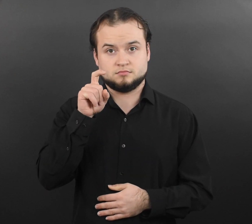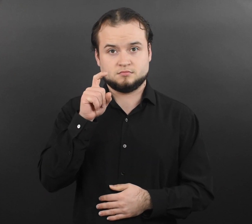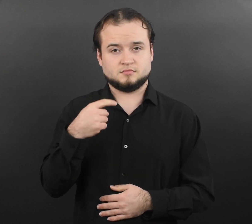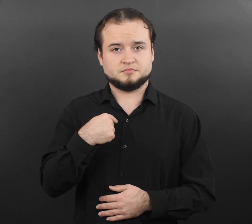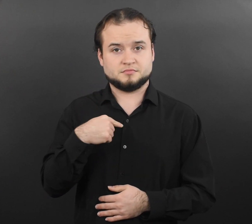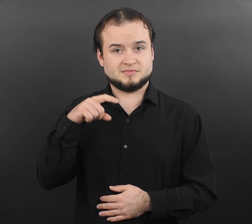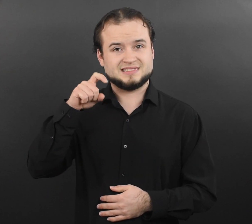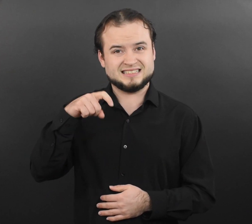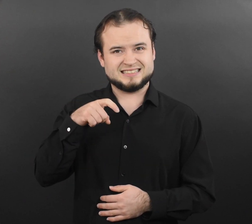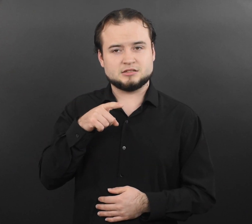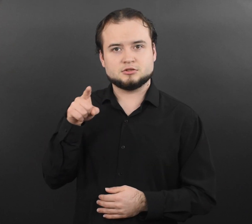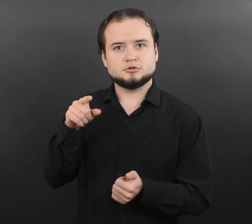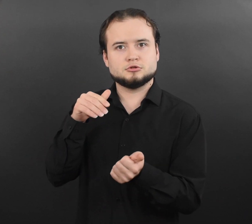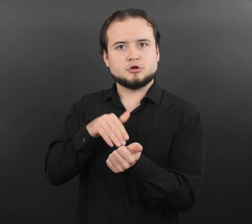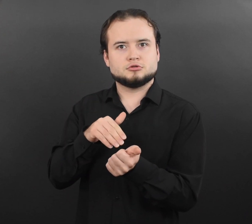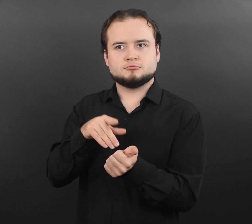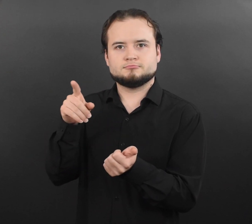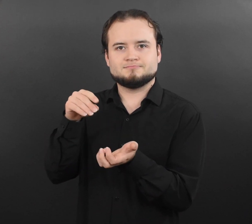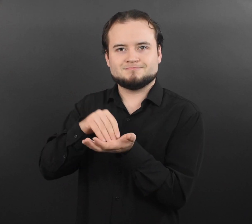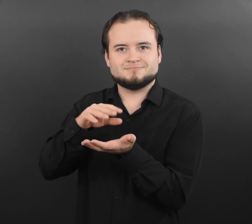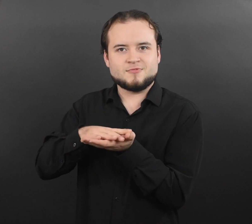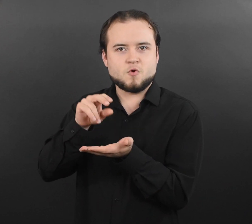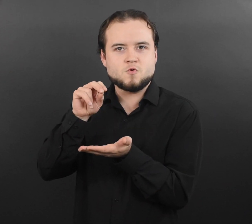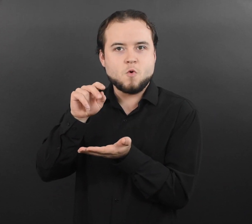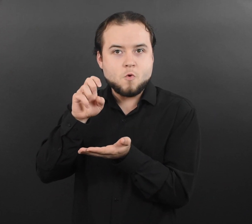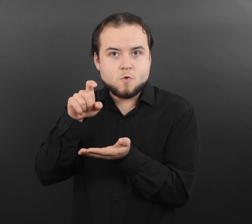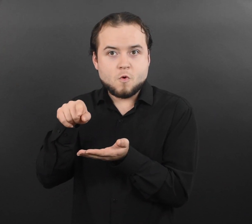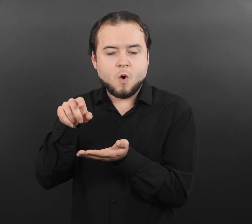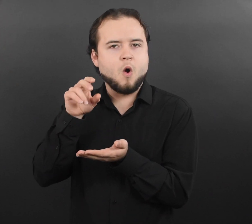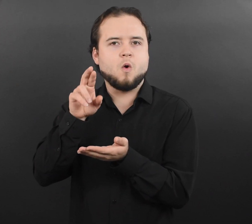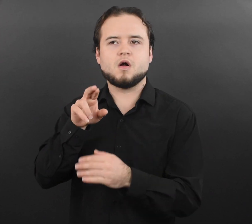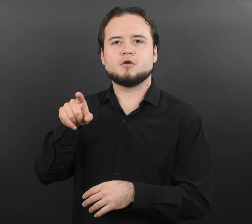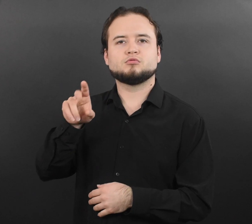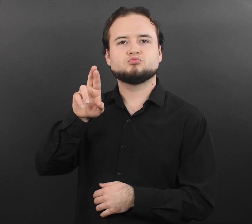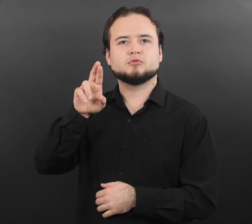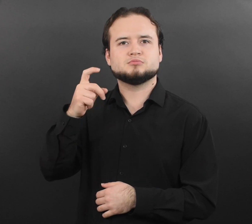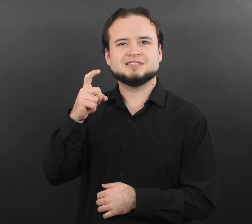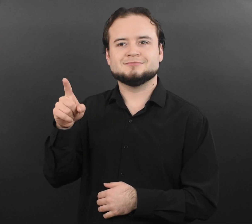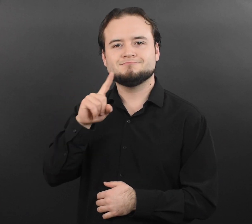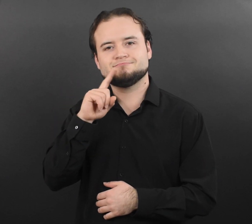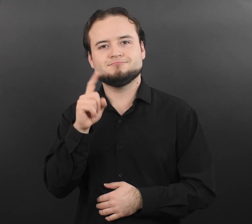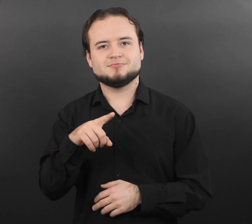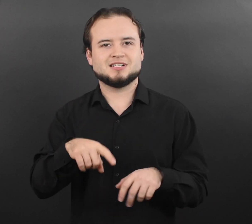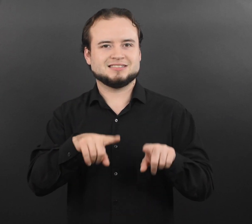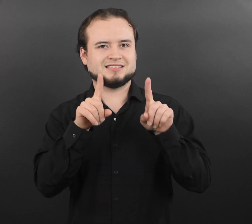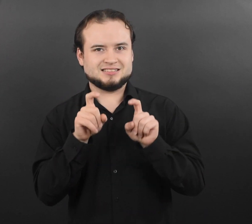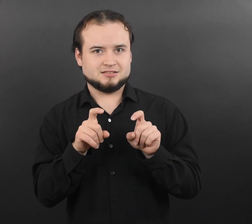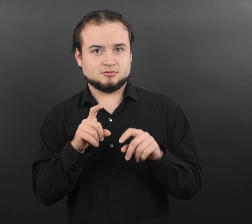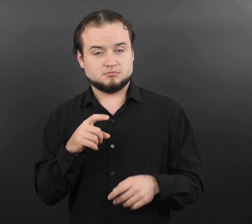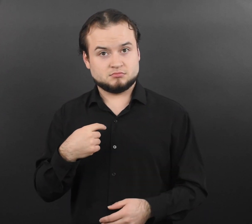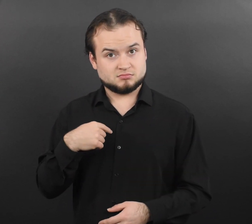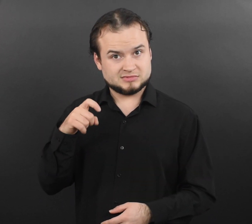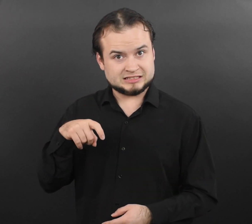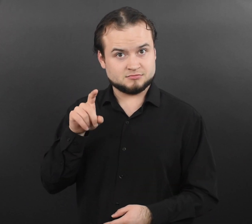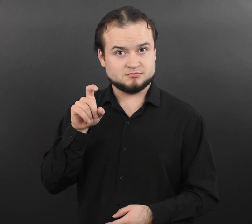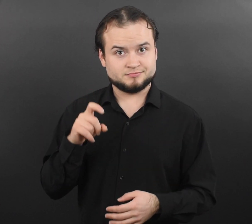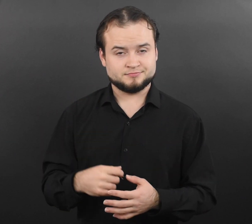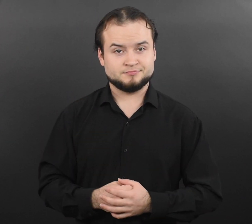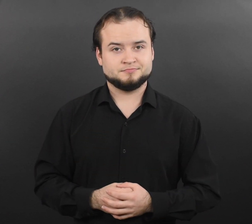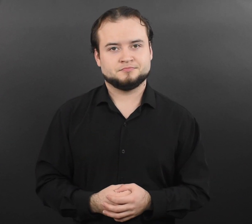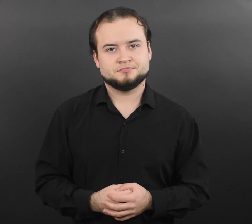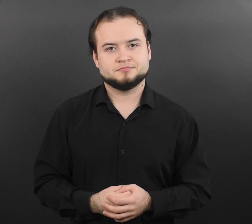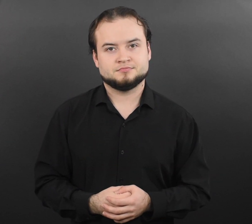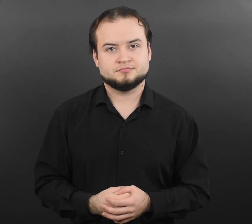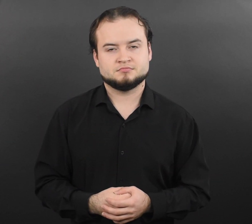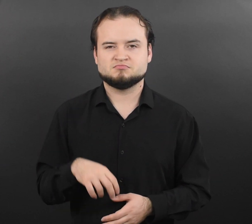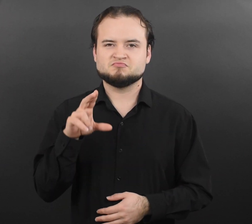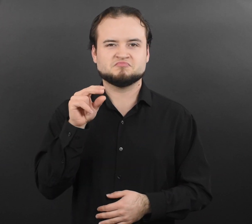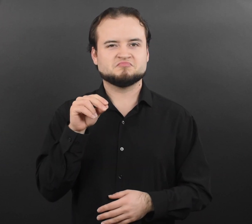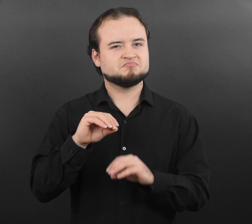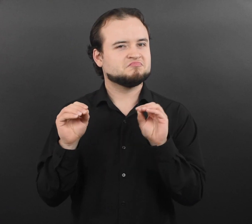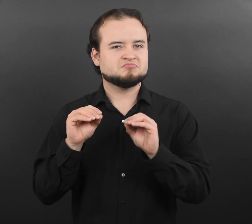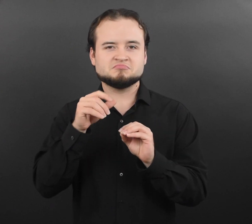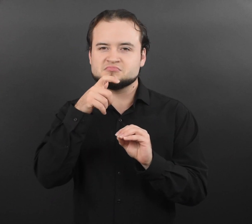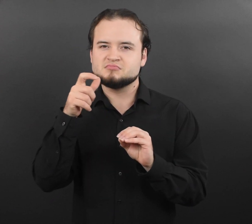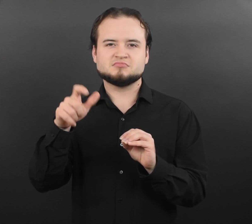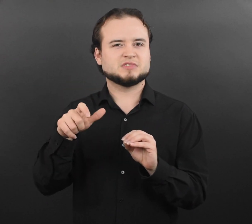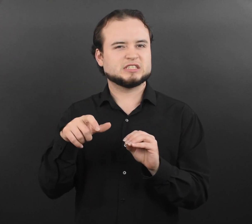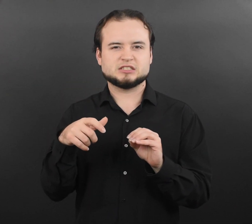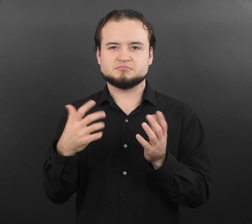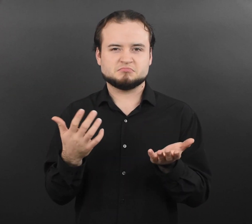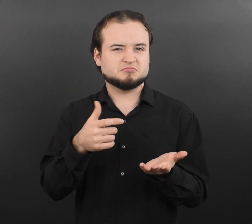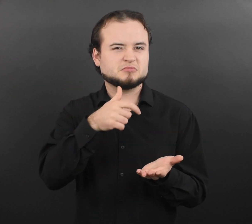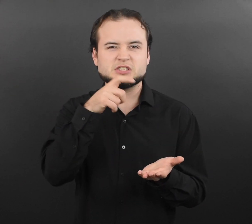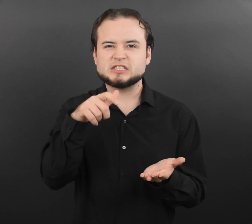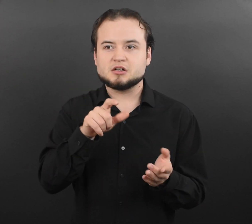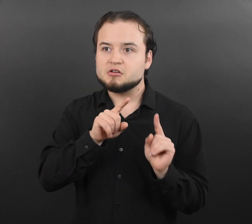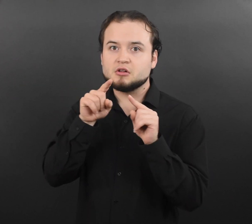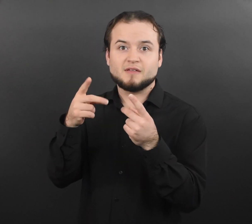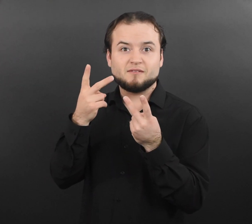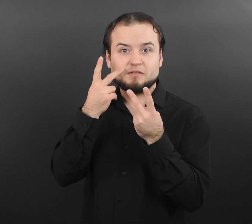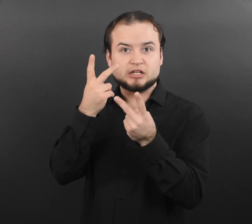Do I need a doctor’s note or prescription? No. You also do not need to visit a doctor